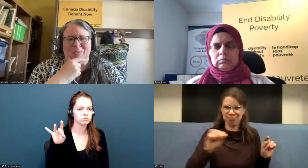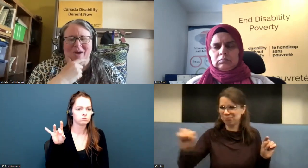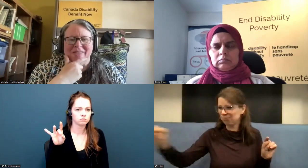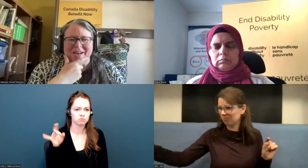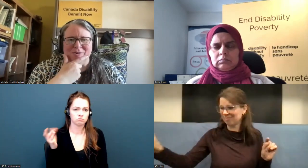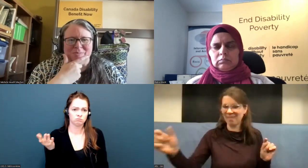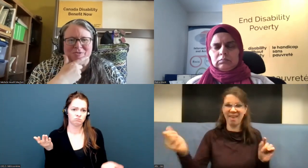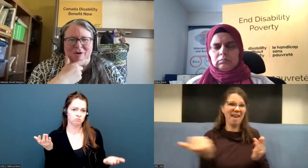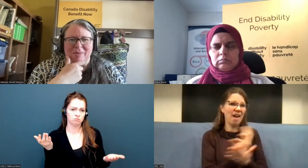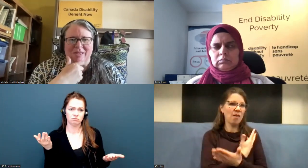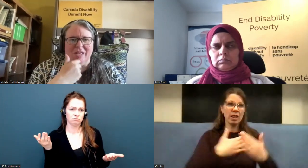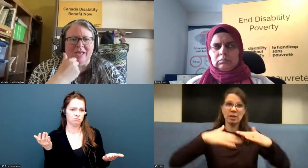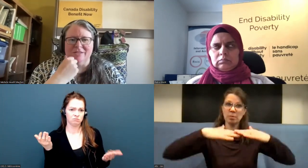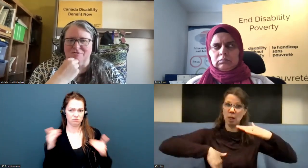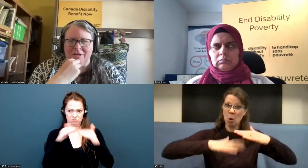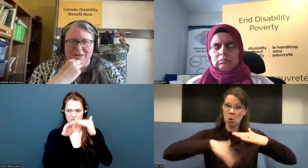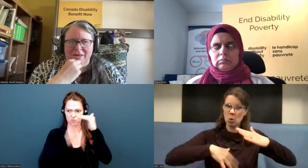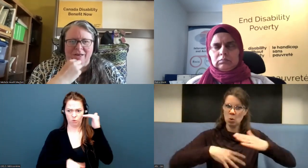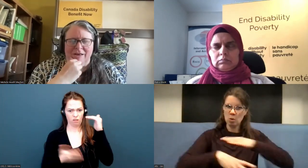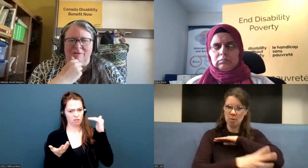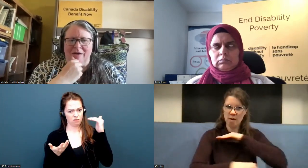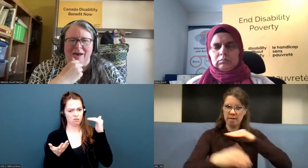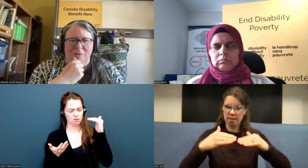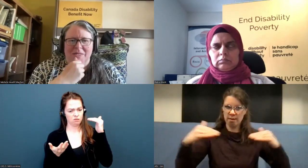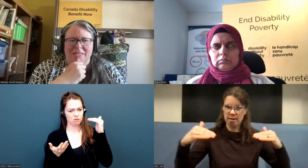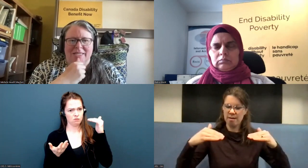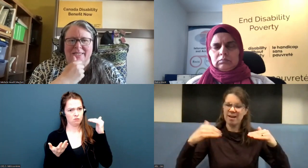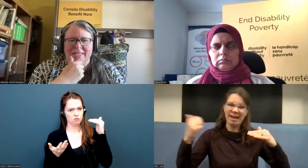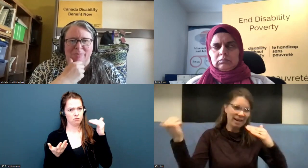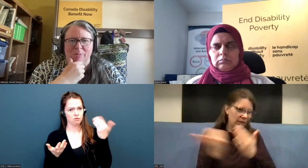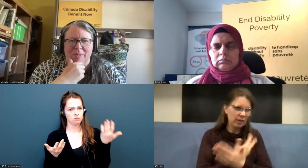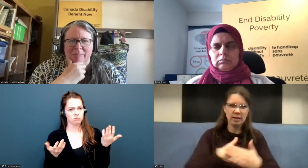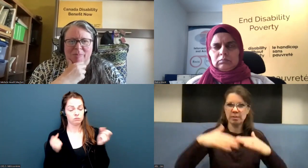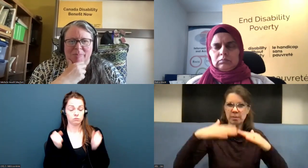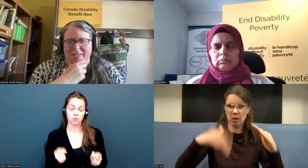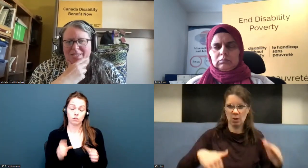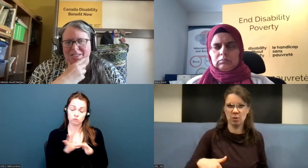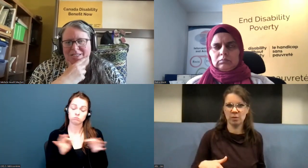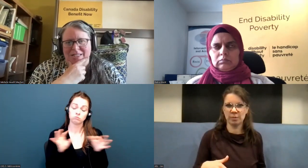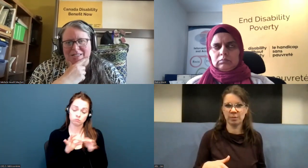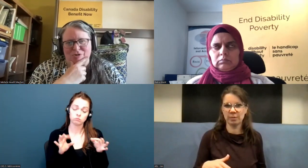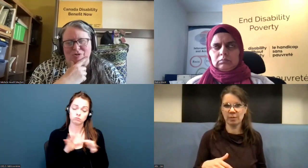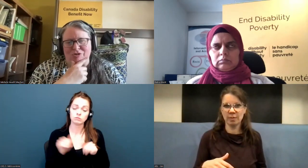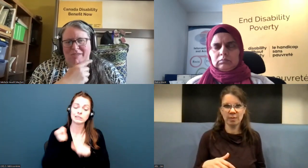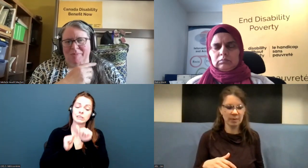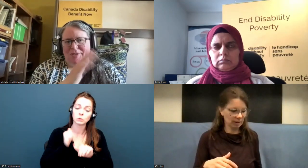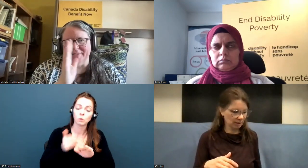WHERE THAT COMES FROM IN THE HISTORY OF HOW WE SEE DISABLED PEOPLE POSITIONED IN THIS COUNTRY.